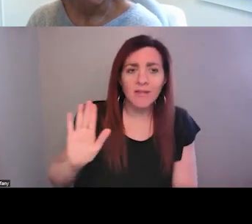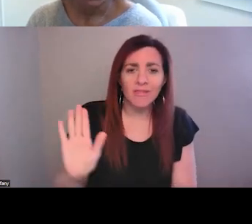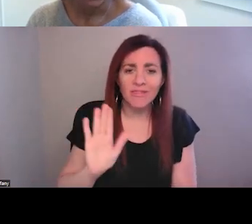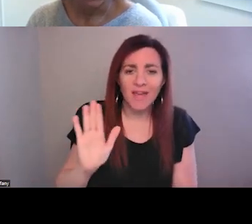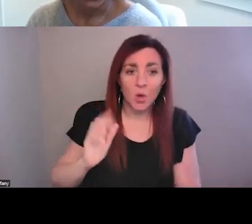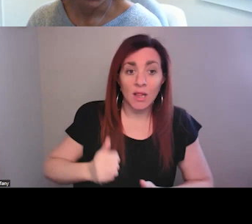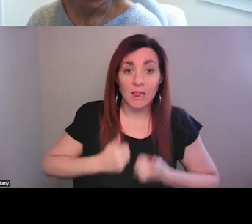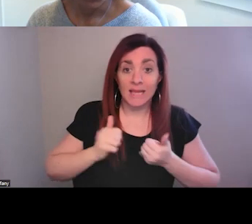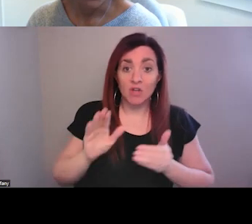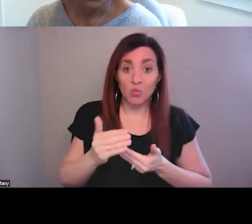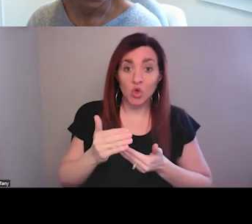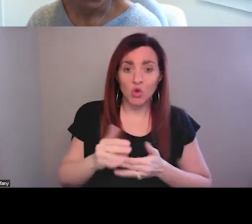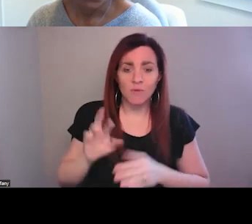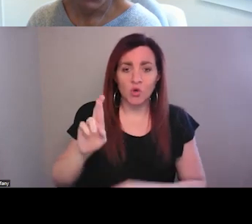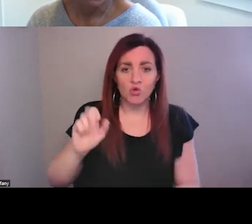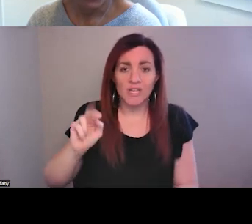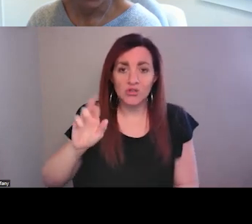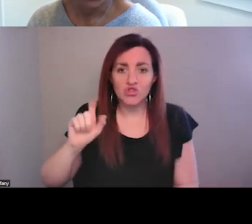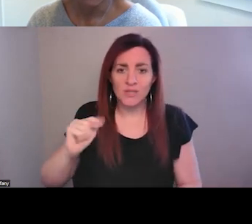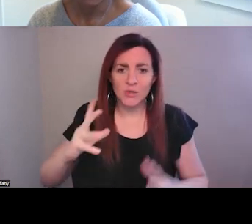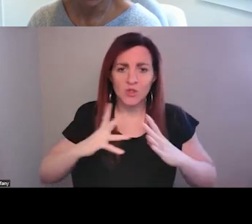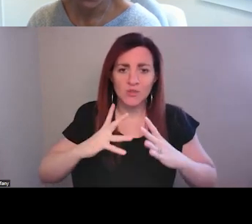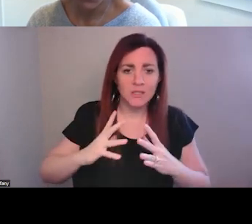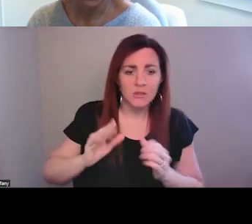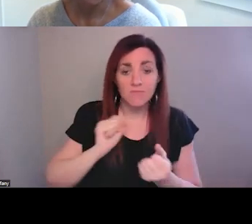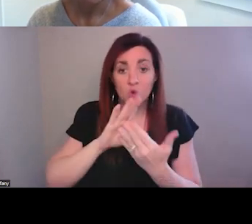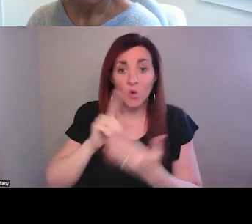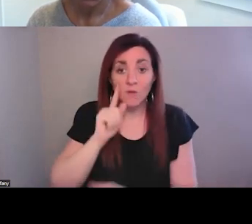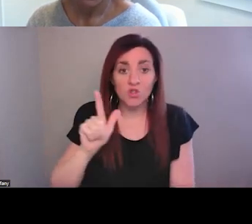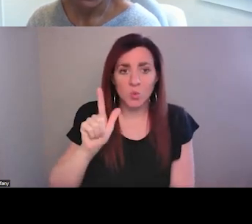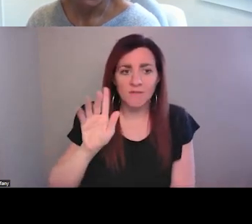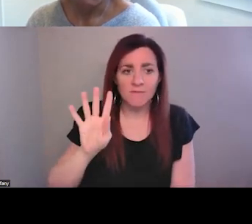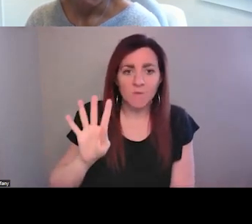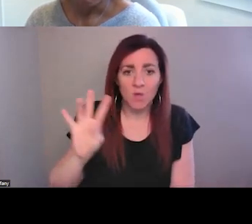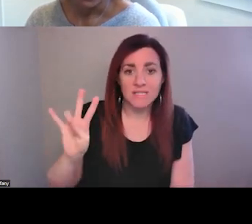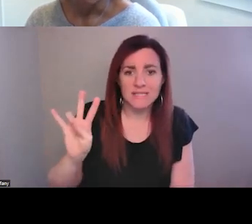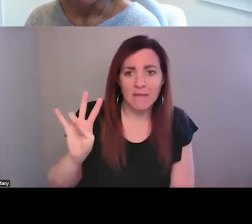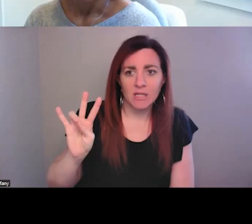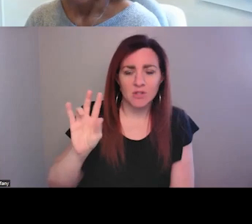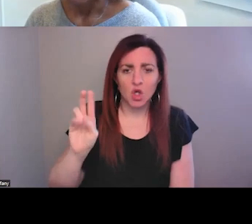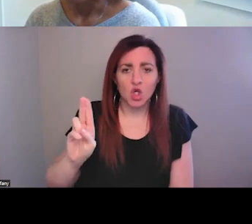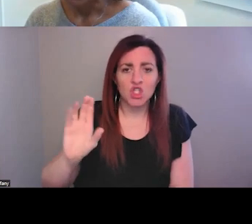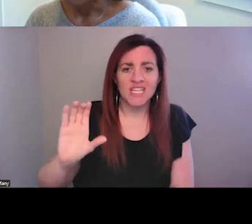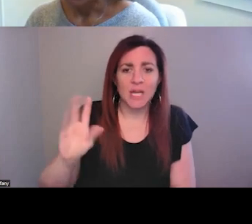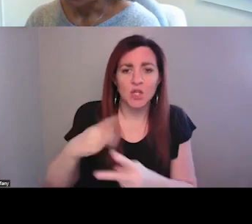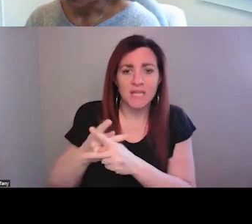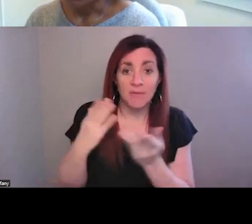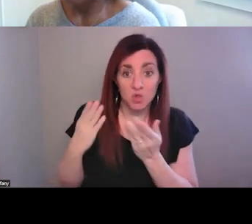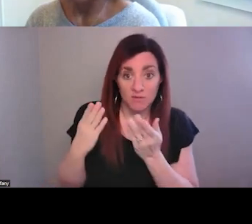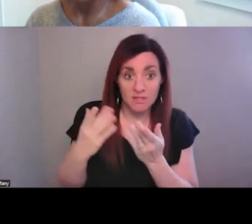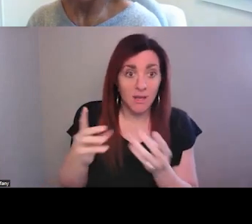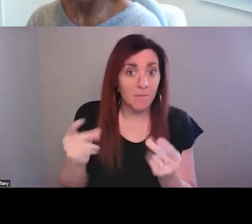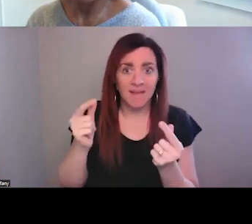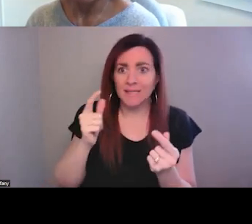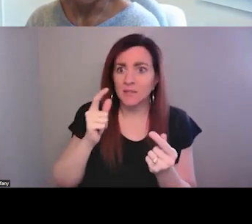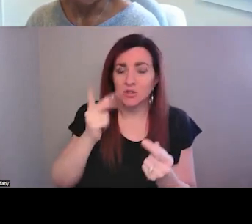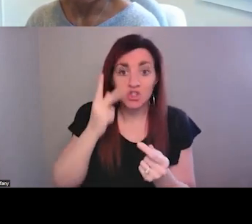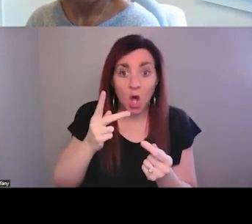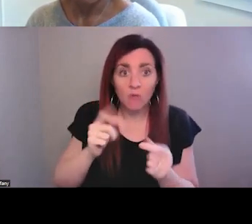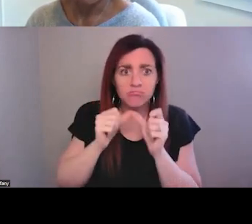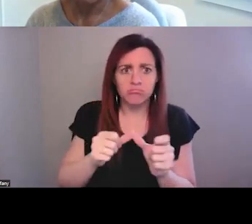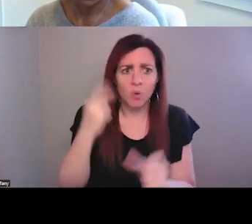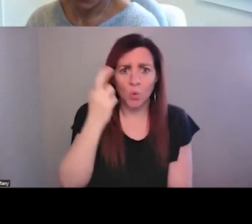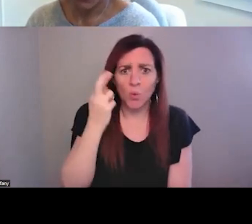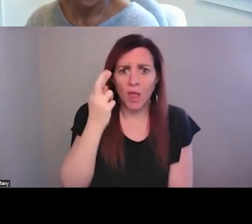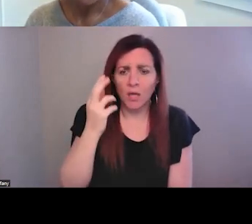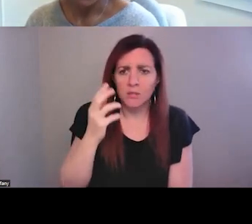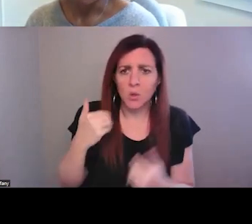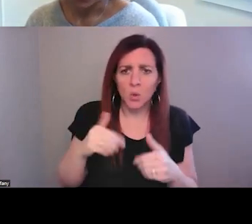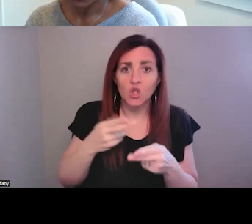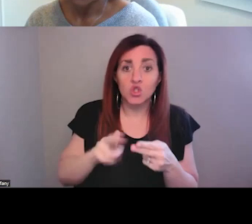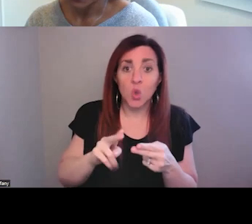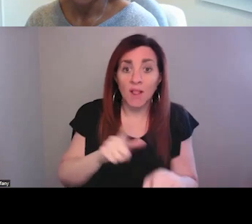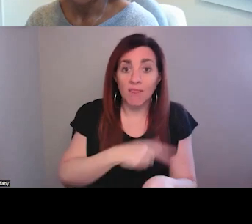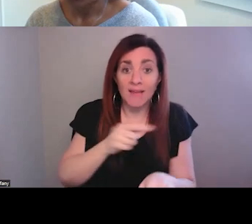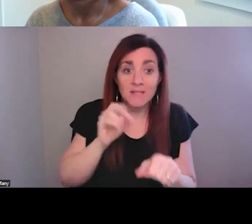TREATMENT APPROACH FOR THE 24/7 CARE SERVICES. WE CONTINUED TO SEE SHORTER DROP OFF TIMES AND